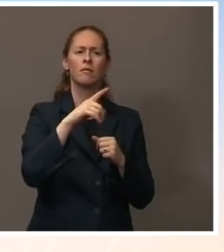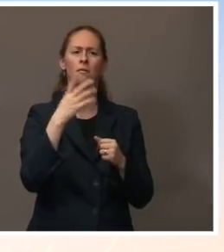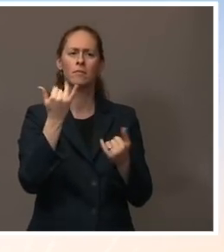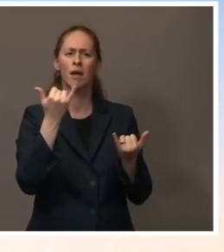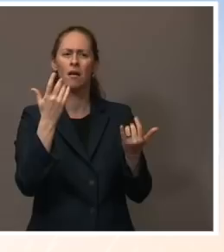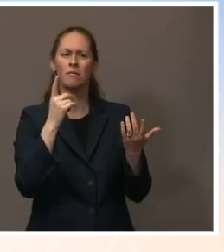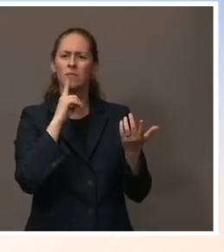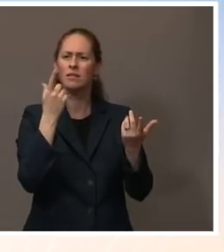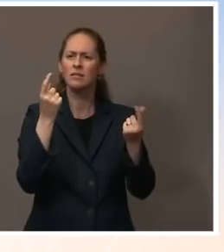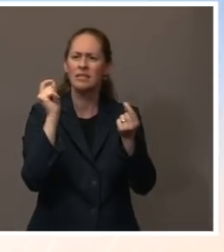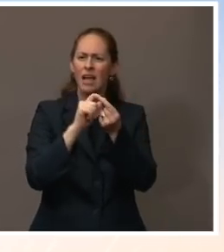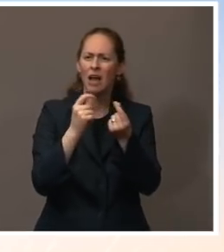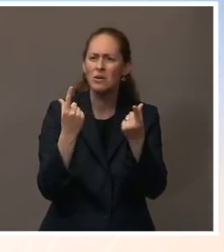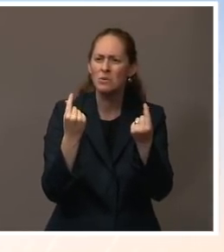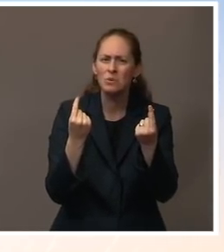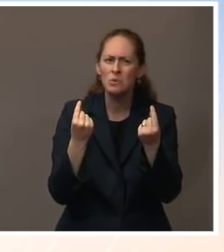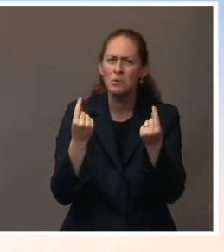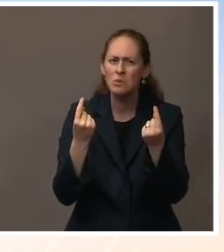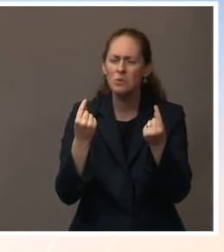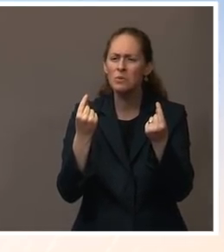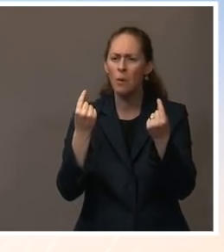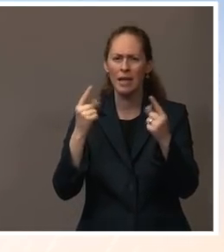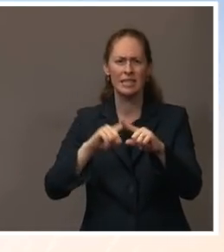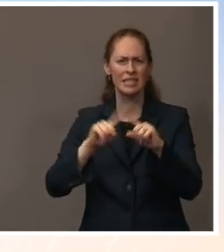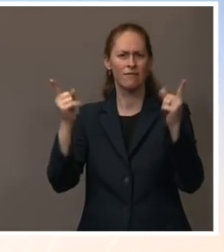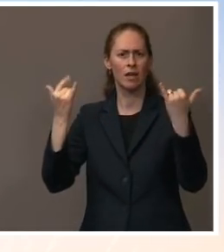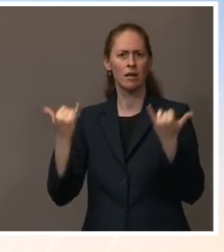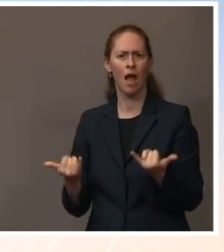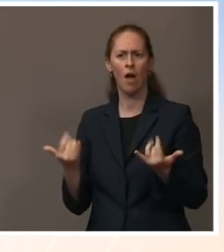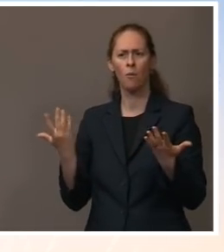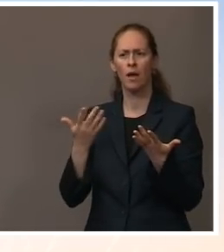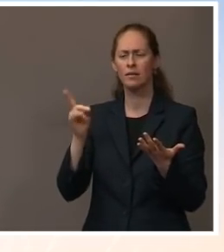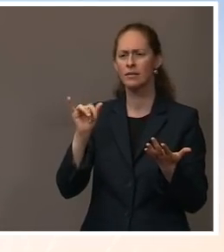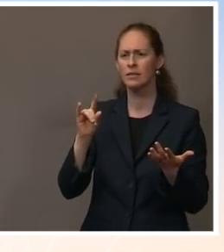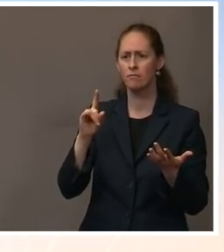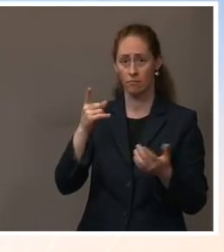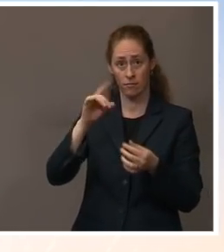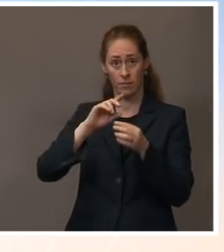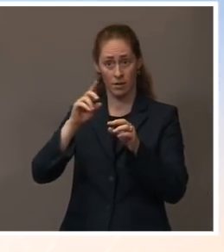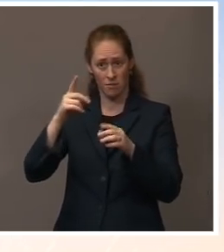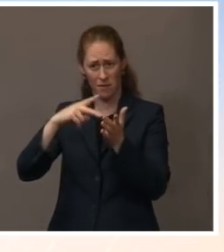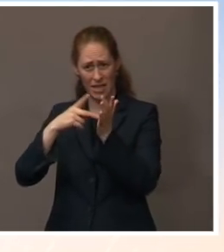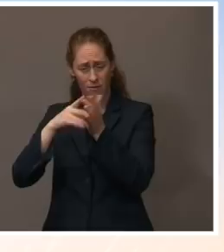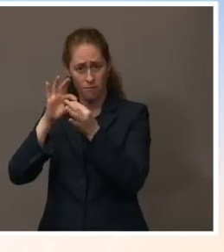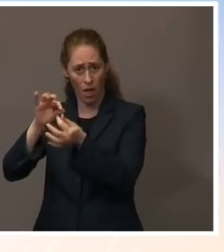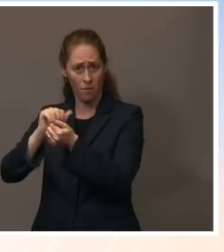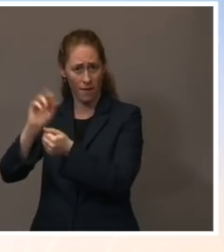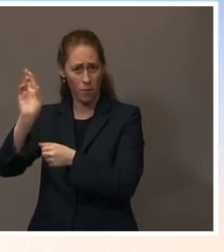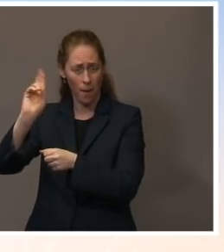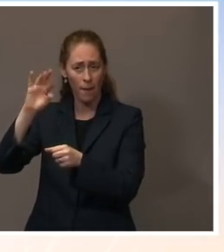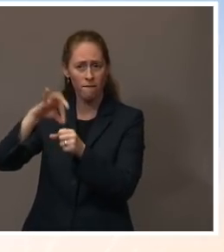Ms. Psaki: Well, I think, April, what -- what should raise some questions for Americans across the country is: